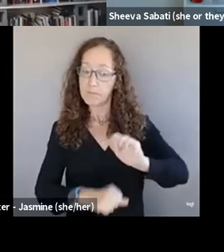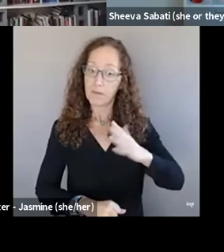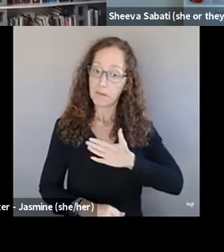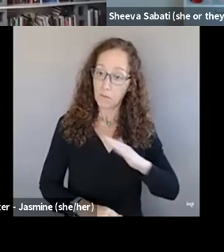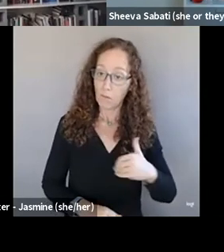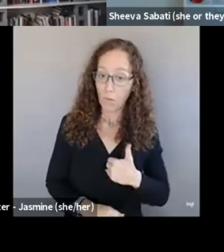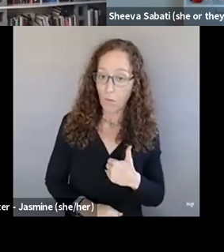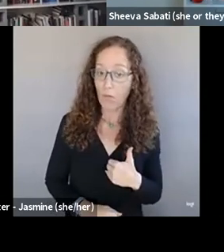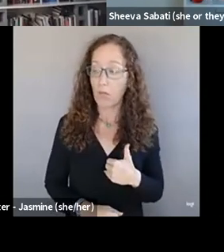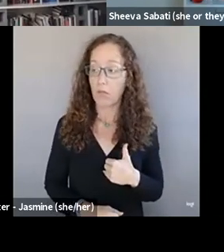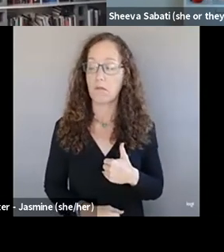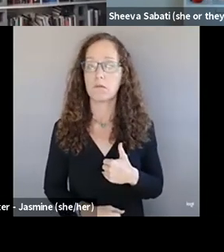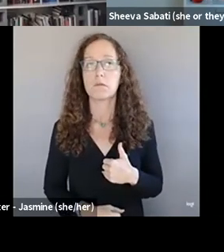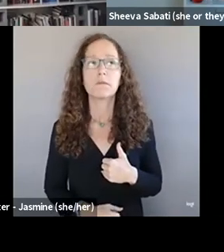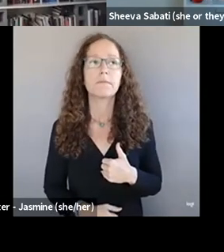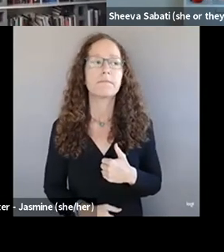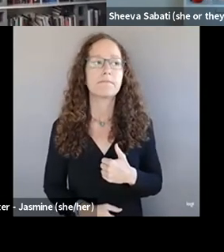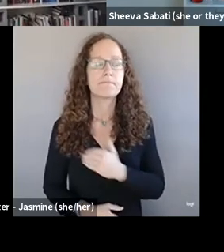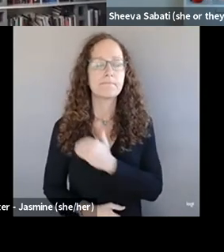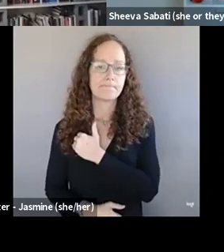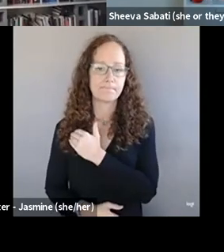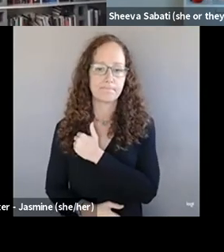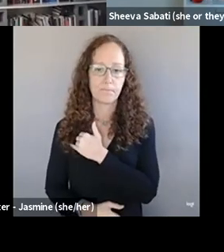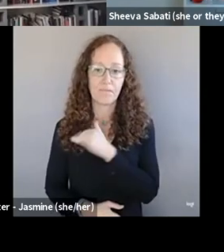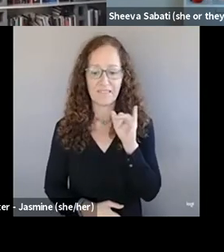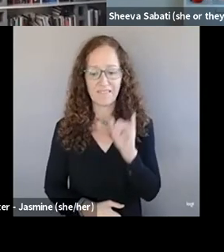that this is centuries long work that we are doing, we did not